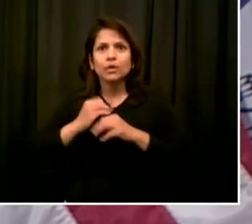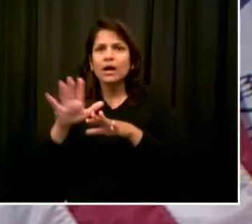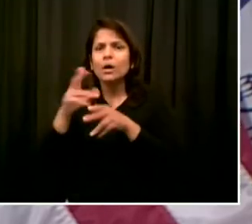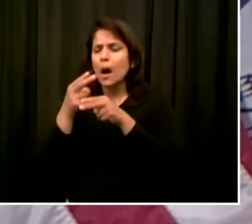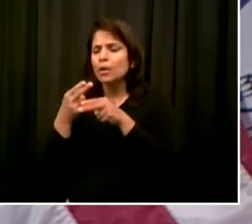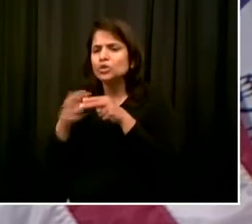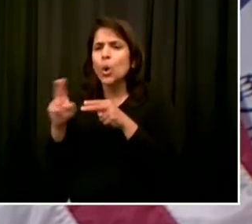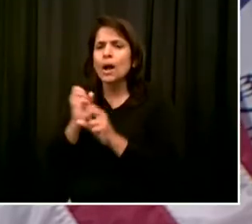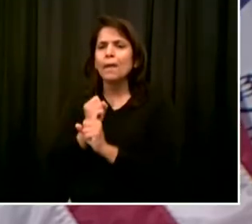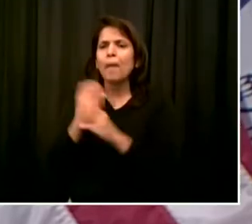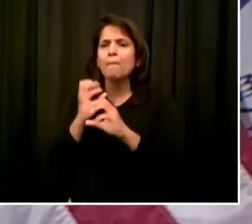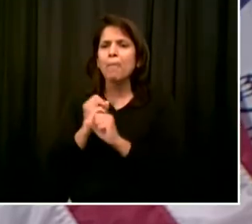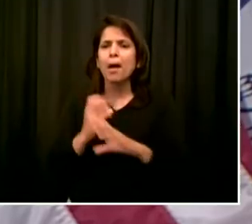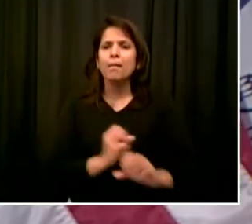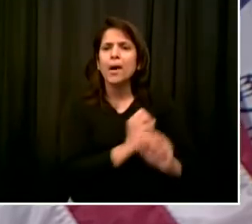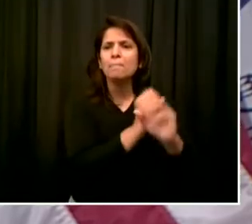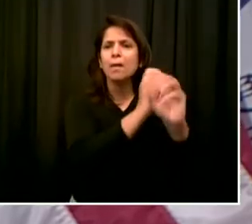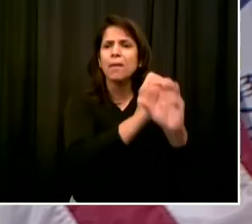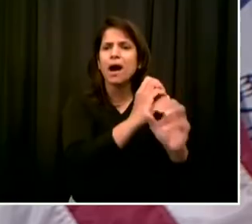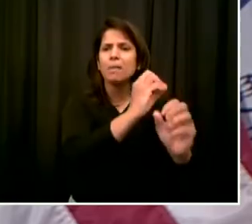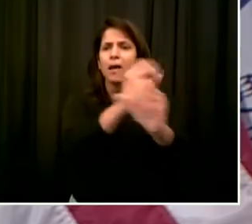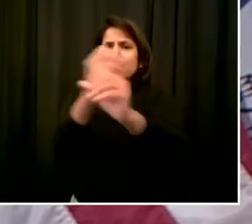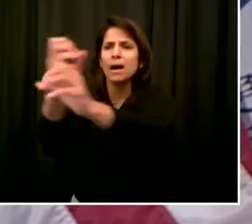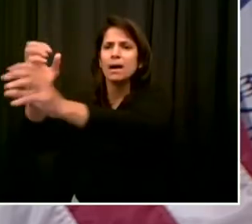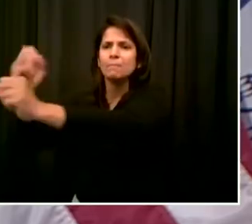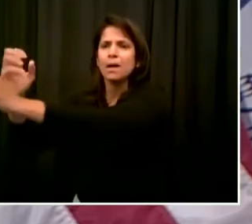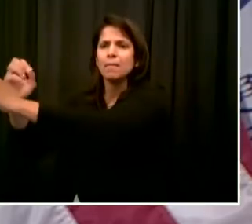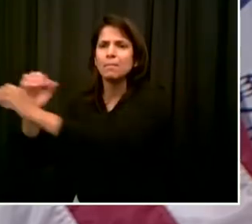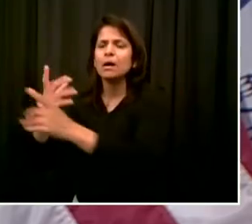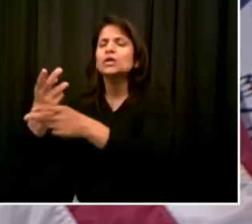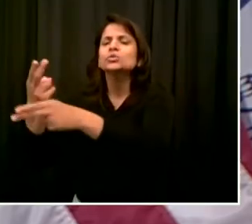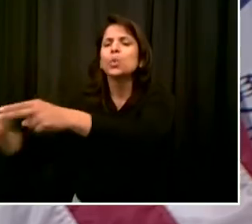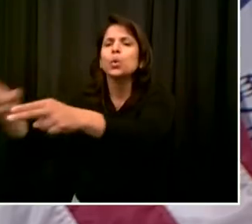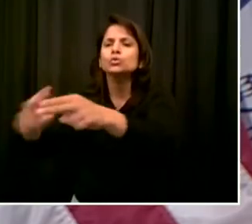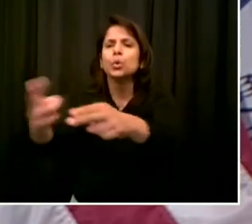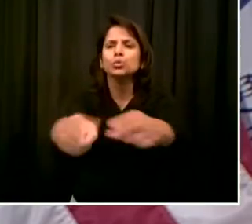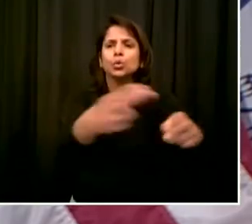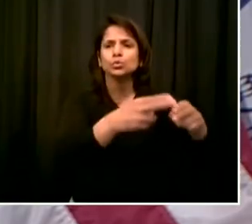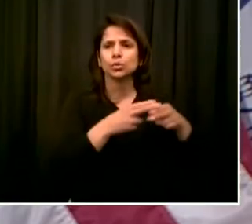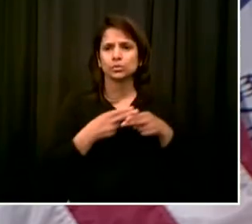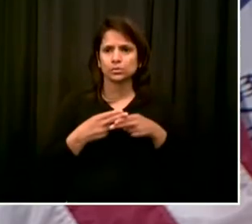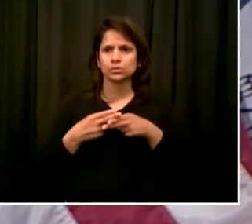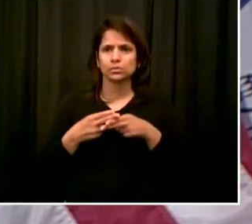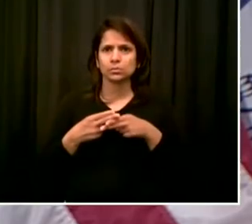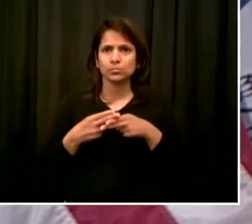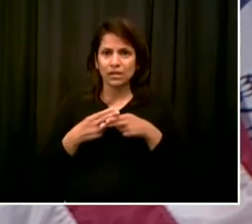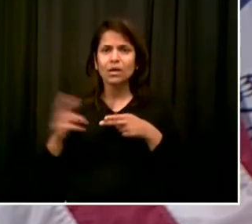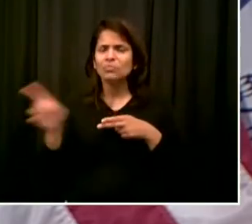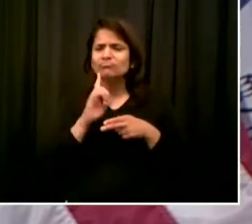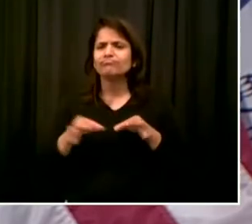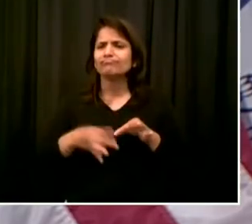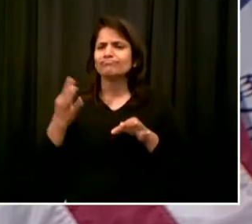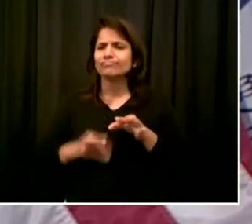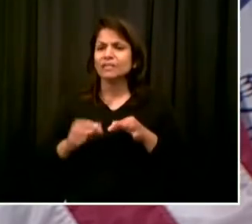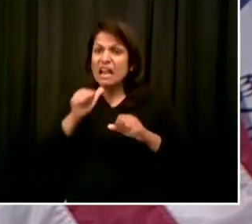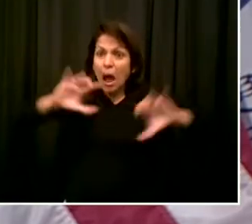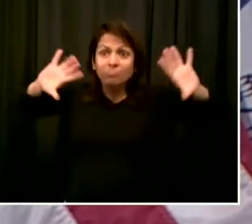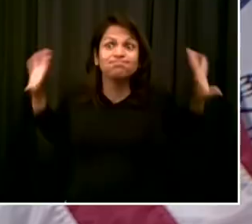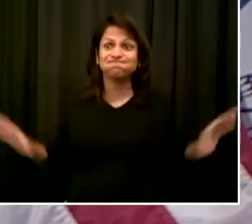BREFI PPOORTUNITY. A LOT OF AVAILABILITY WILL BE THERE WHEVERERH TEYLI V. E